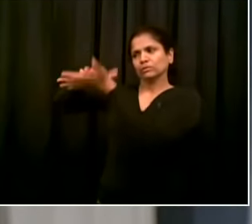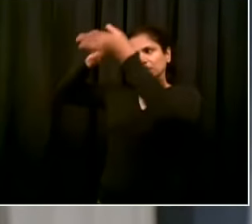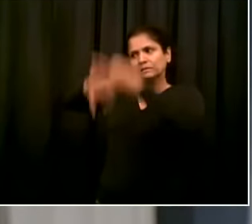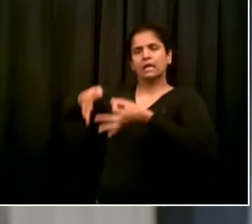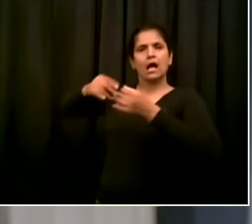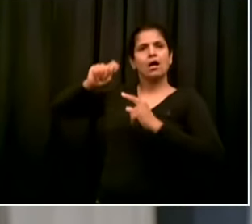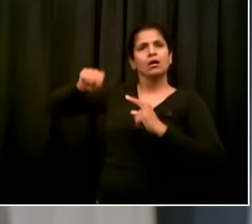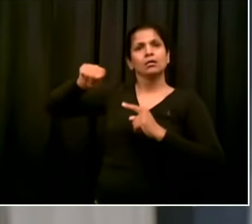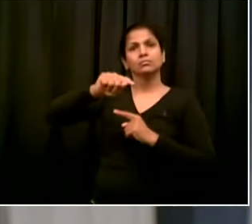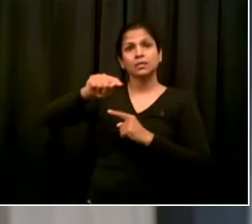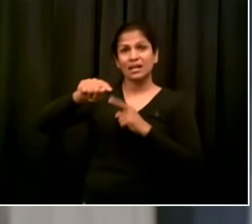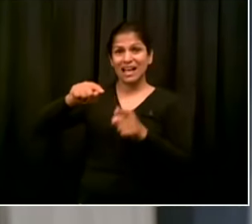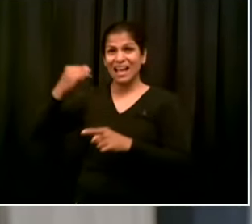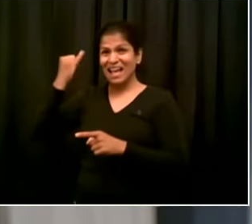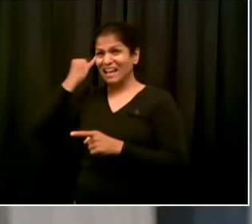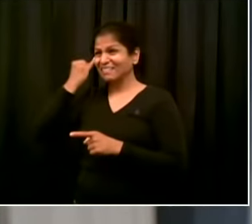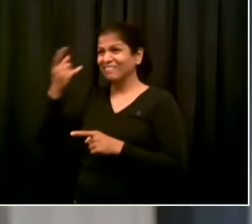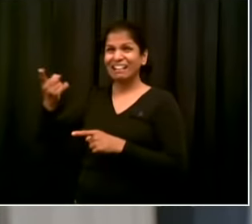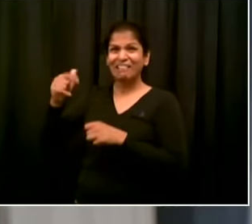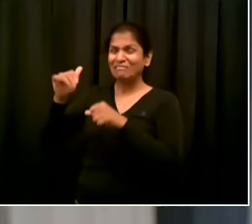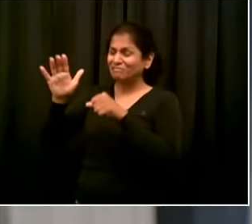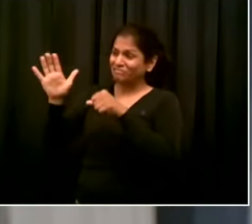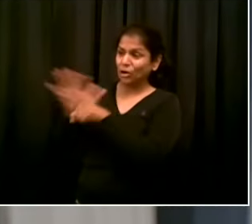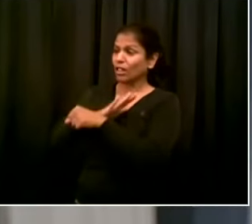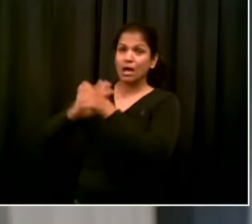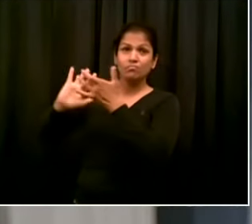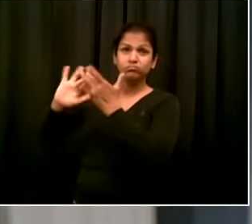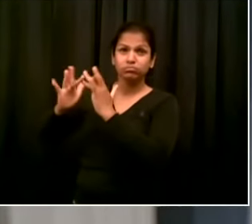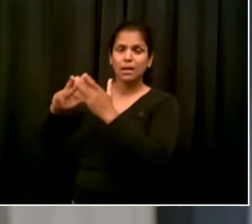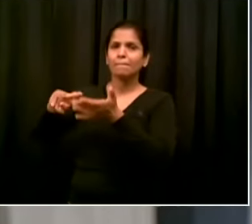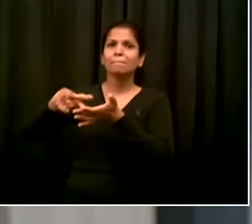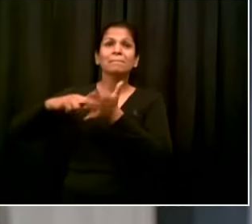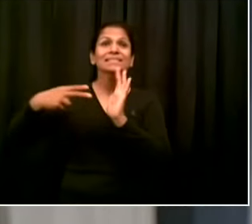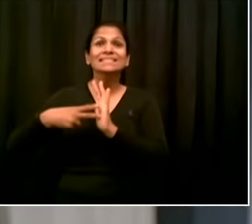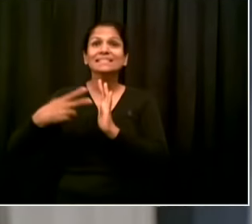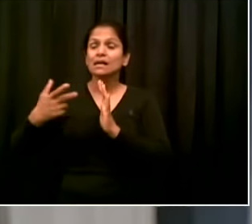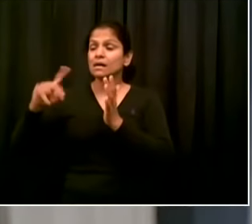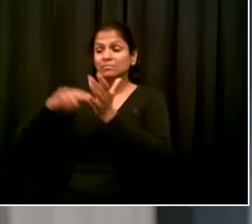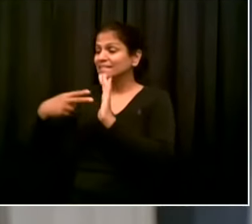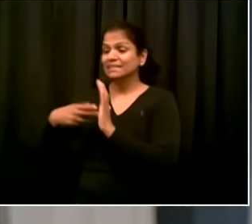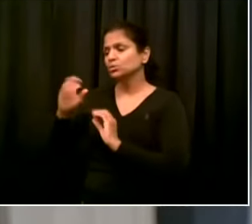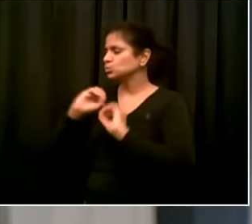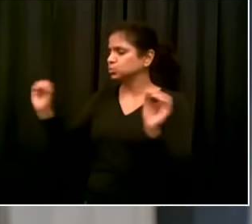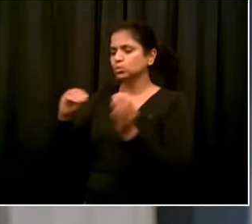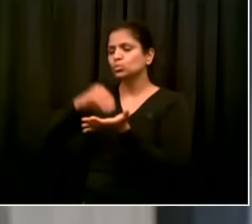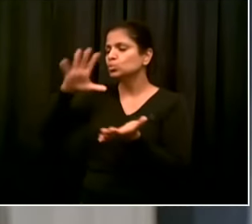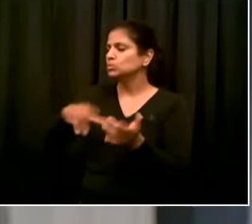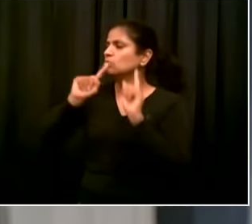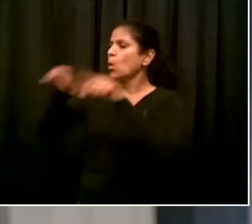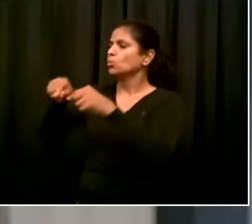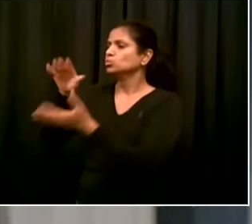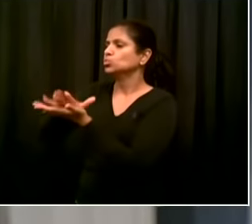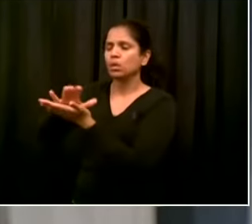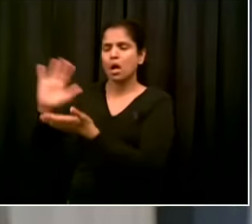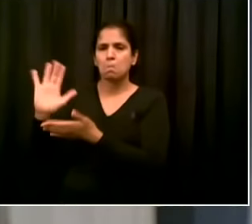ARE NO LONGER NEEDED THEY GO BACK TO THEIR ORIGINAL RESPONSIBILITS IE BUT GETTING THE SM UP AND